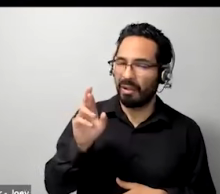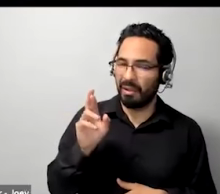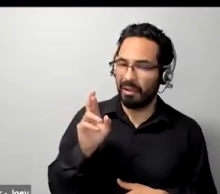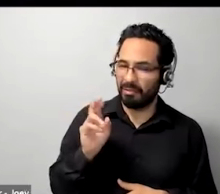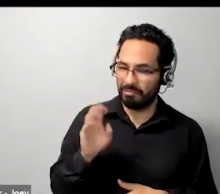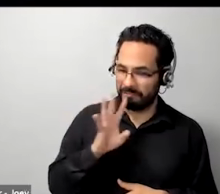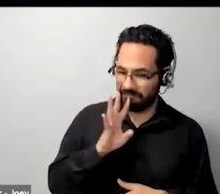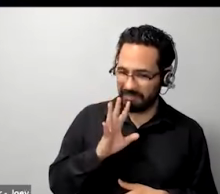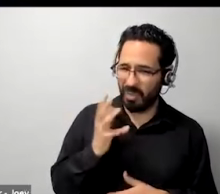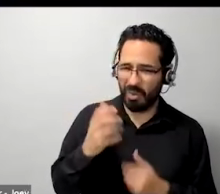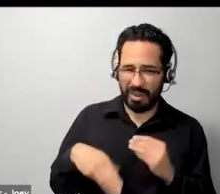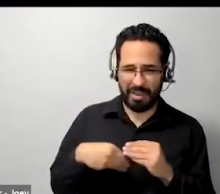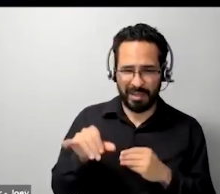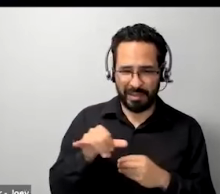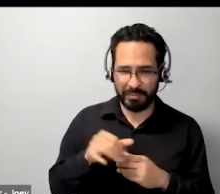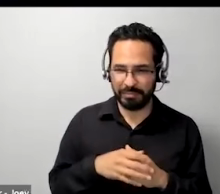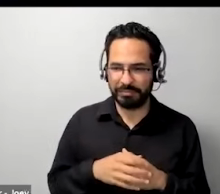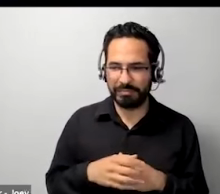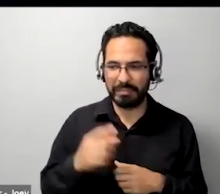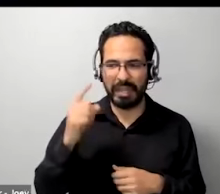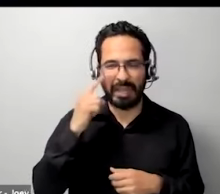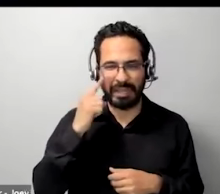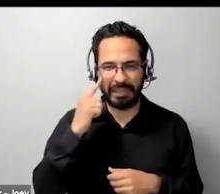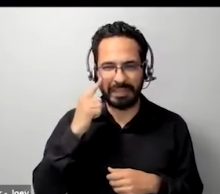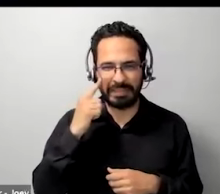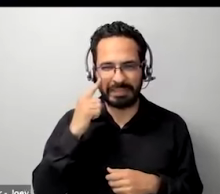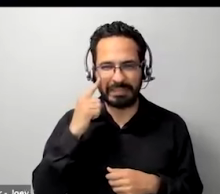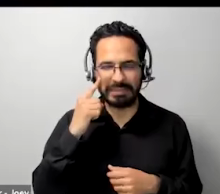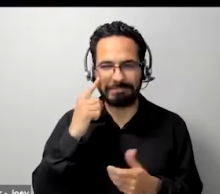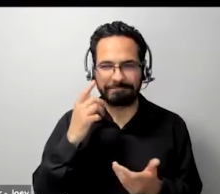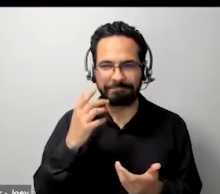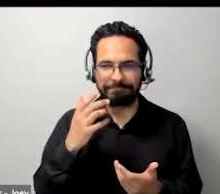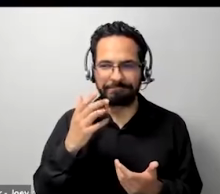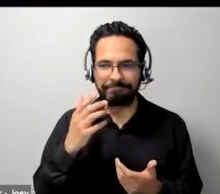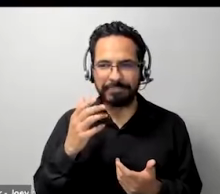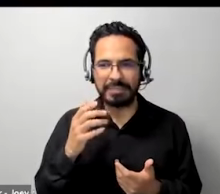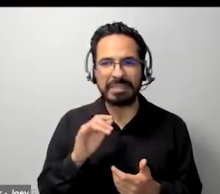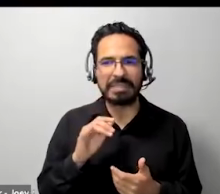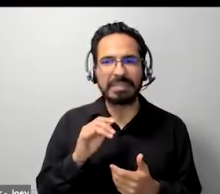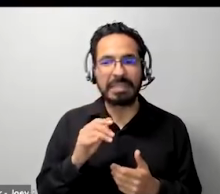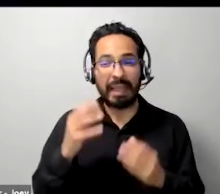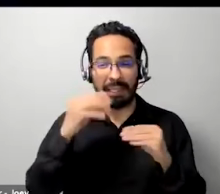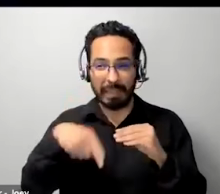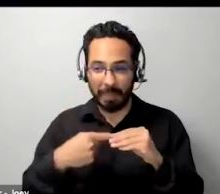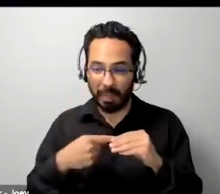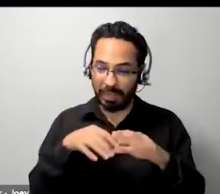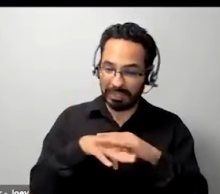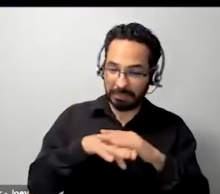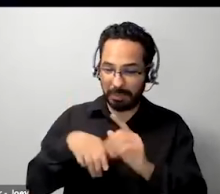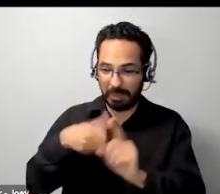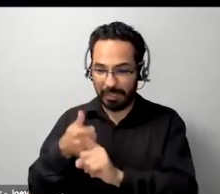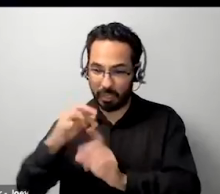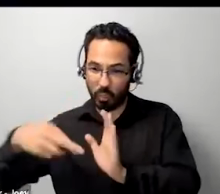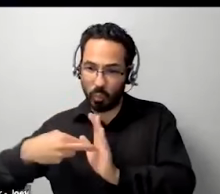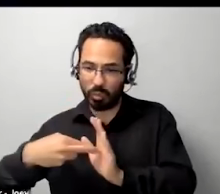I think it's a mistake to think of, in most cases, accessibility as a role. Yes, I work on the corporate accessibility team,